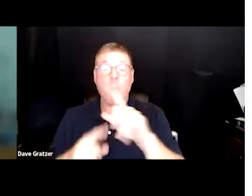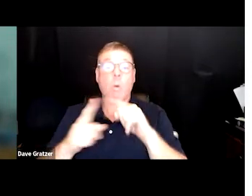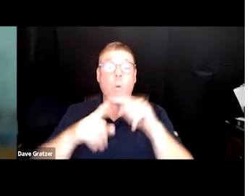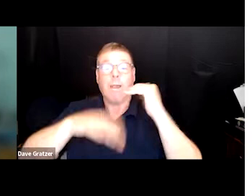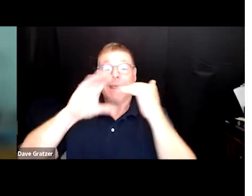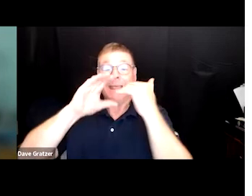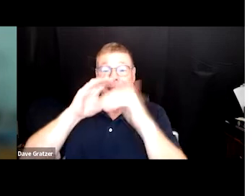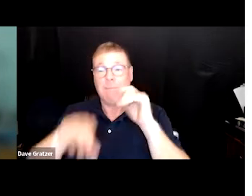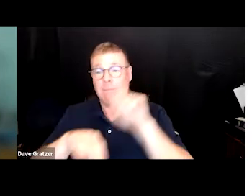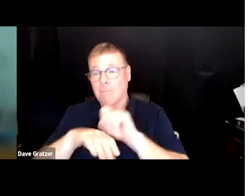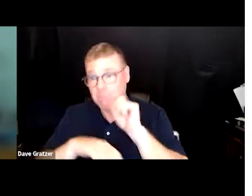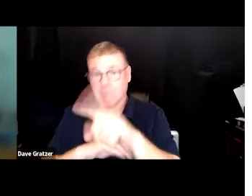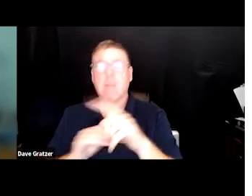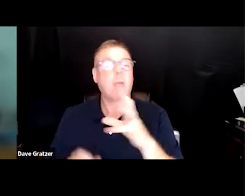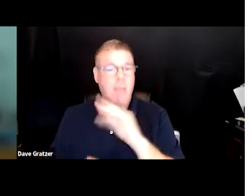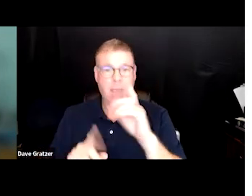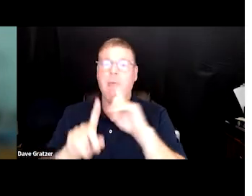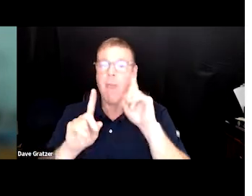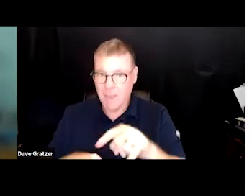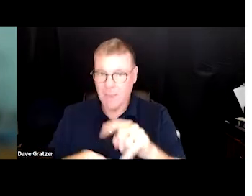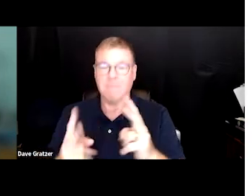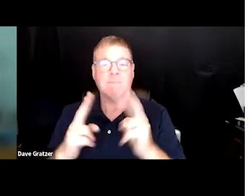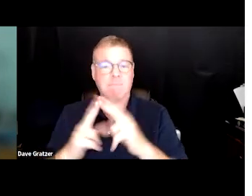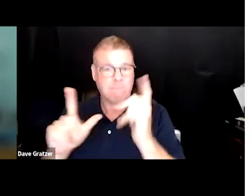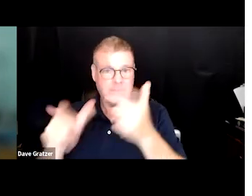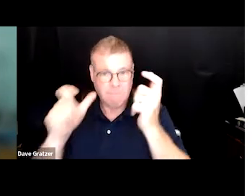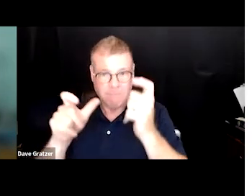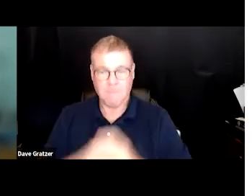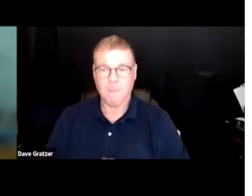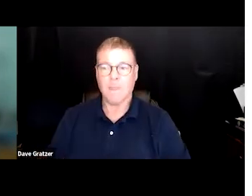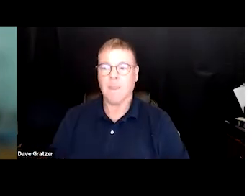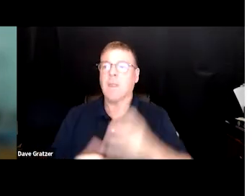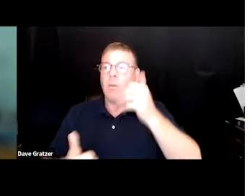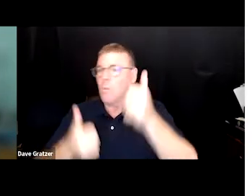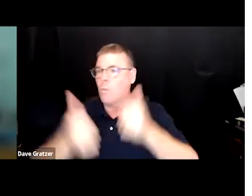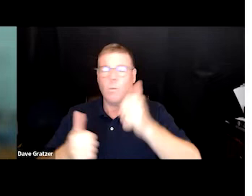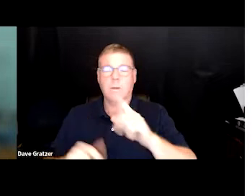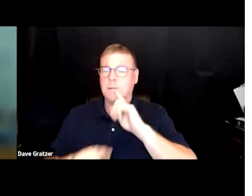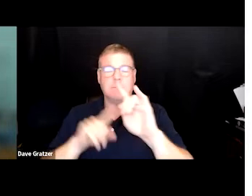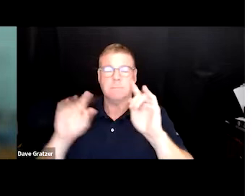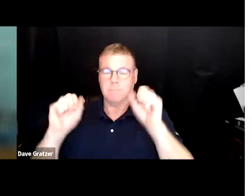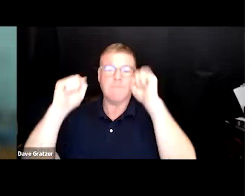and have that also responded to immediately, which is just fabulous.